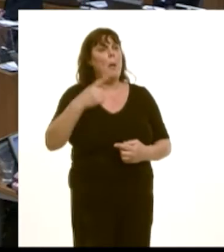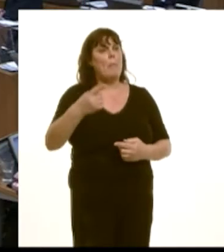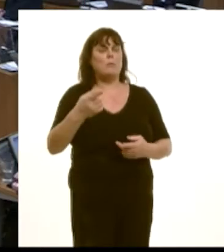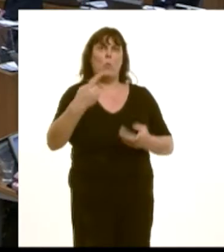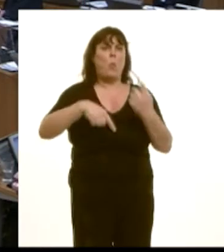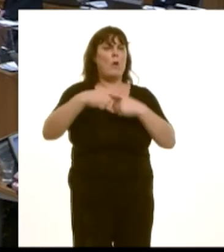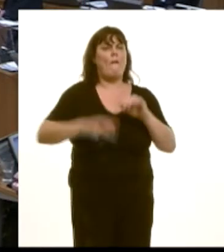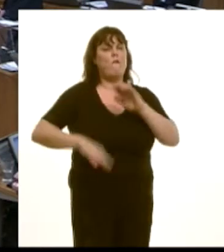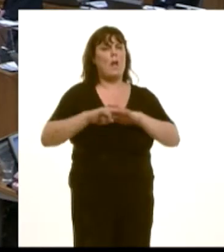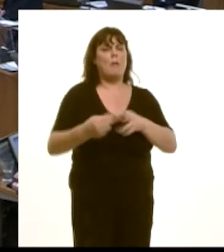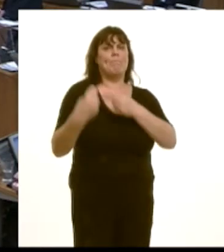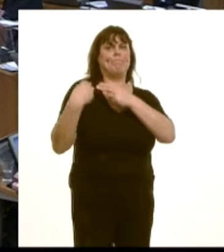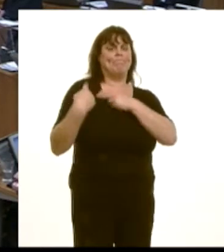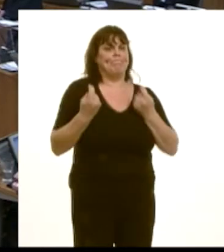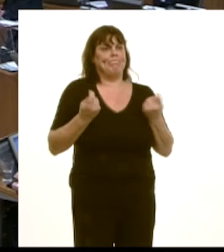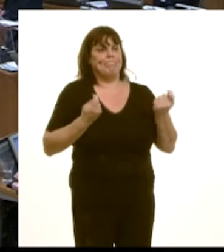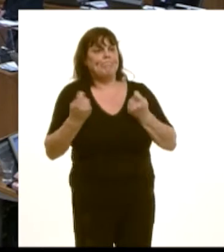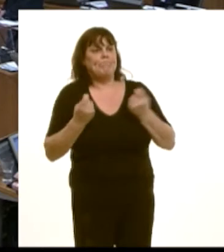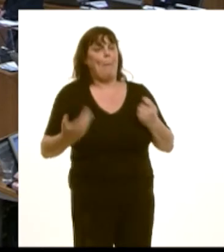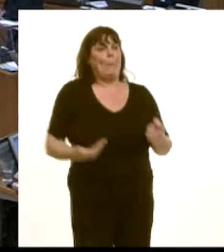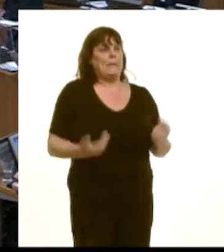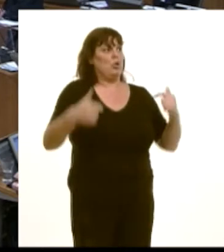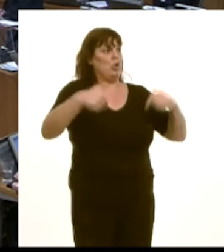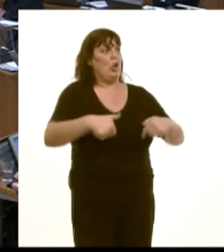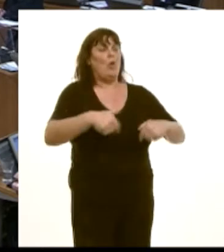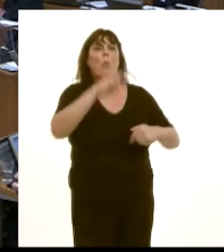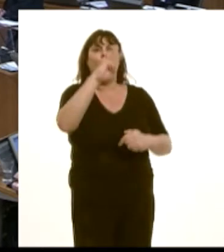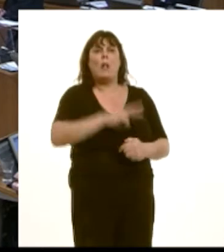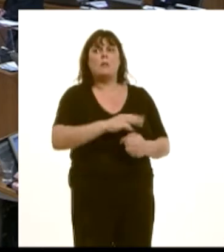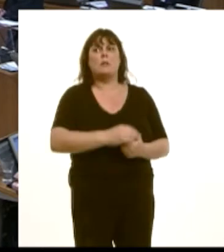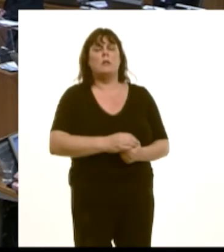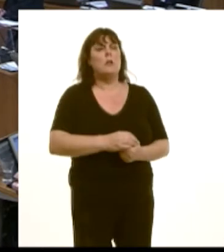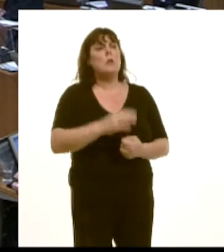what it may want to do in the future is not yet within the control of the Welsh Government.